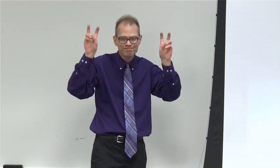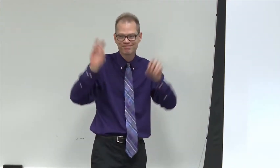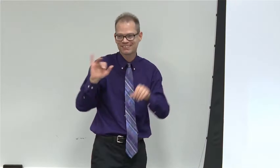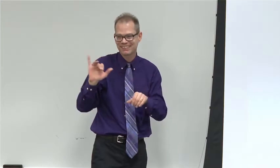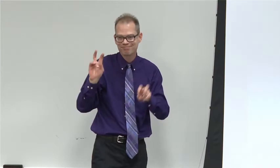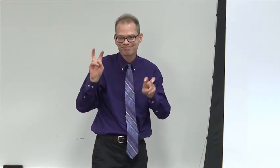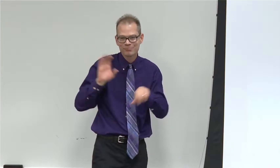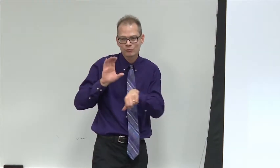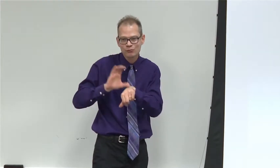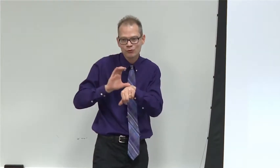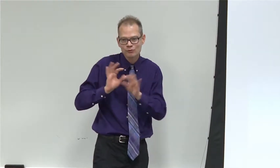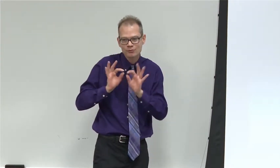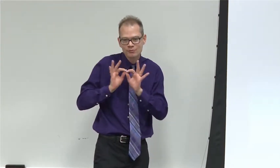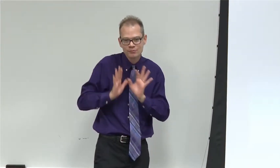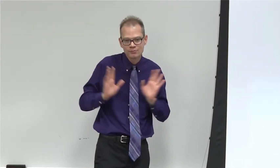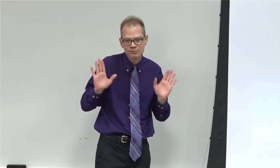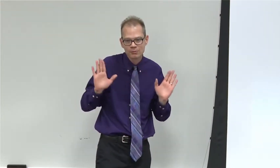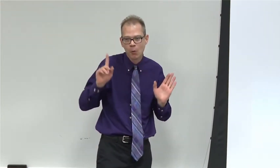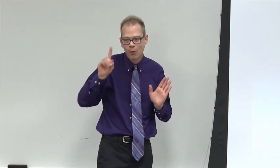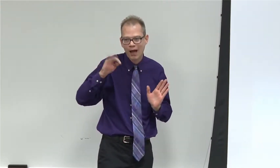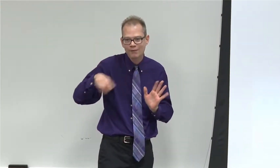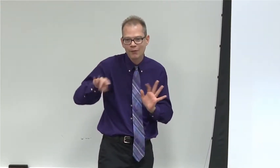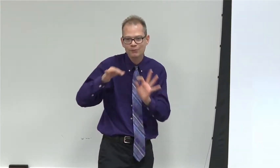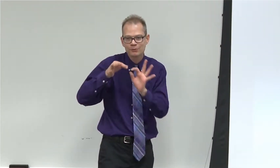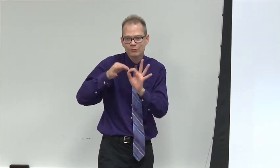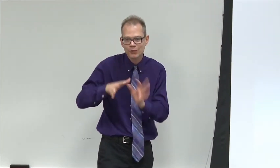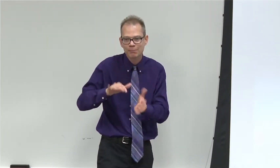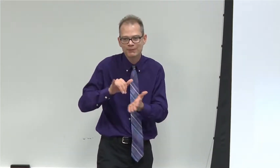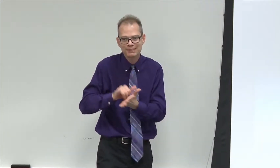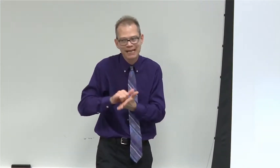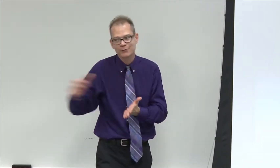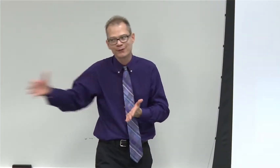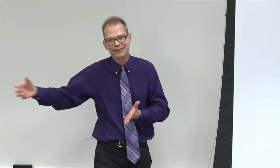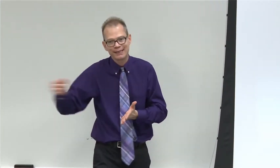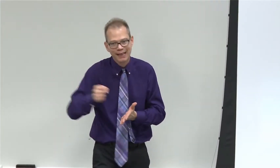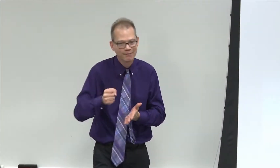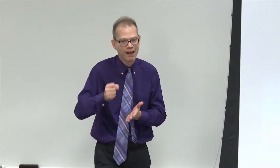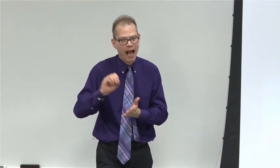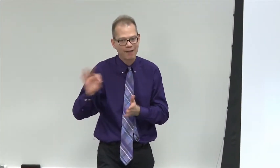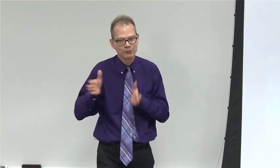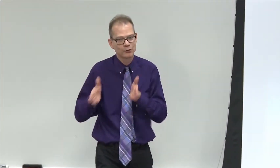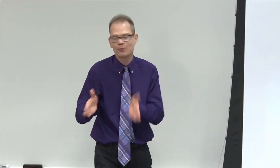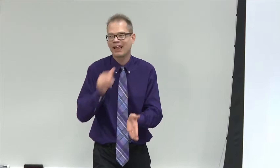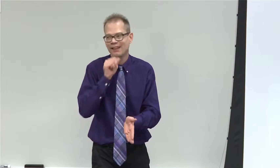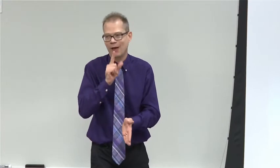was kind of like, you know, church interpreters, you know, people that are kind of brought in